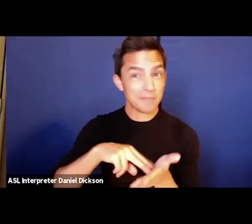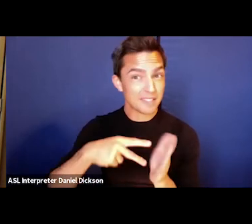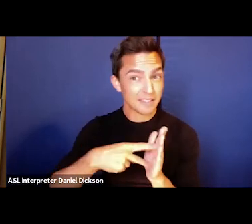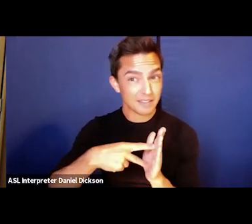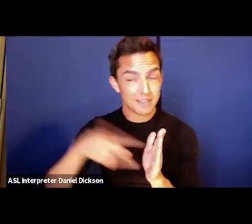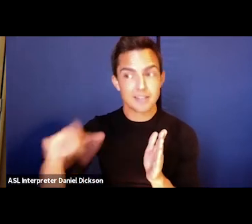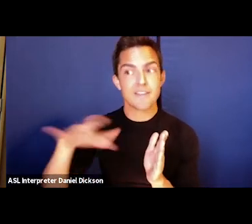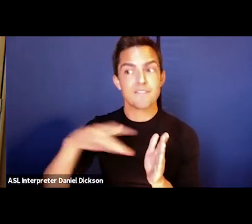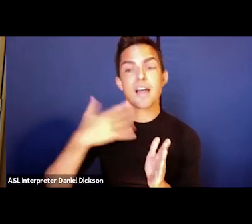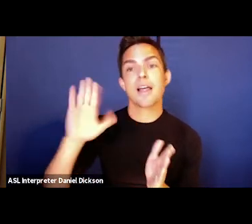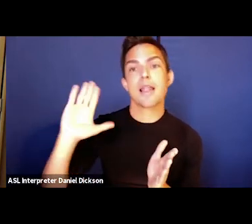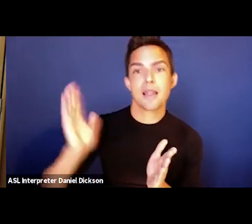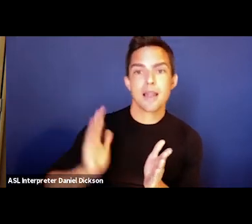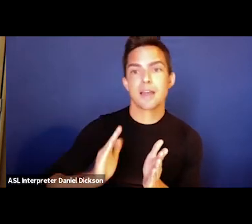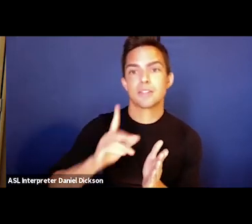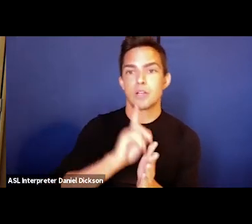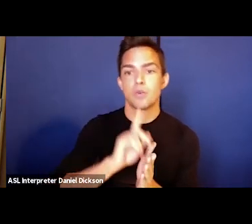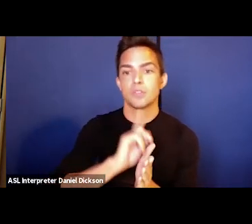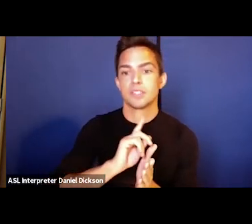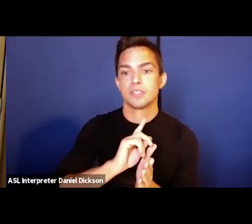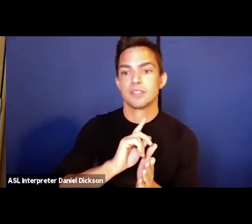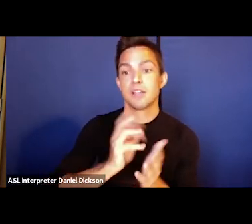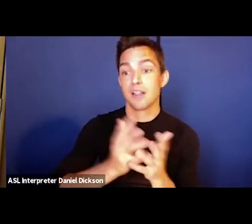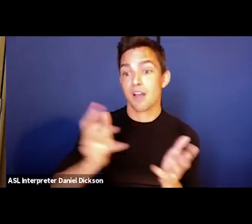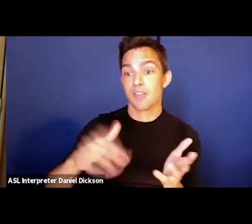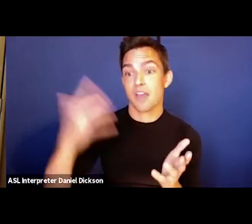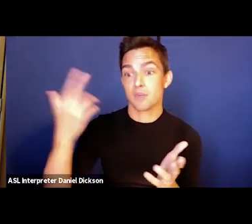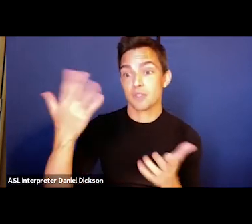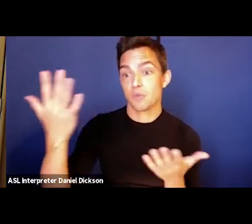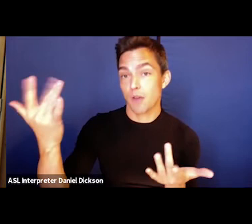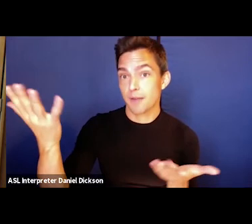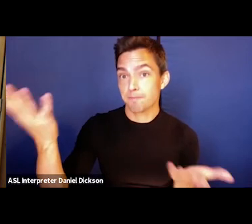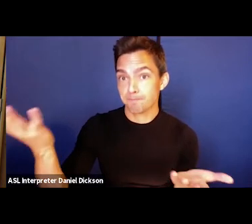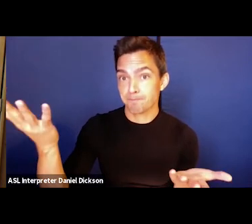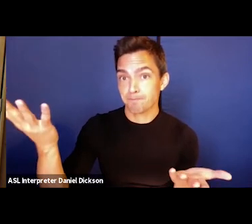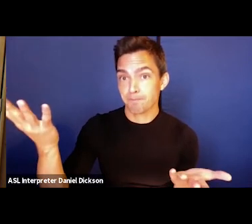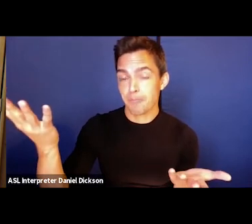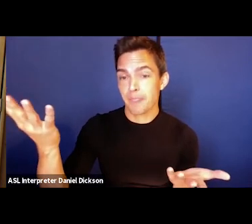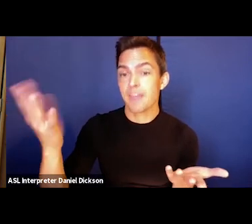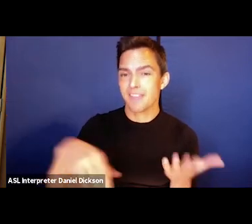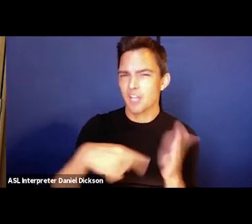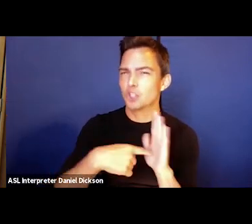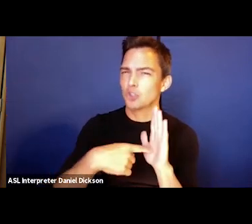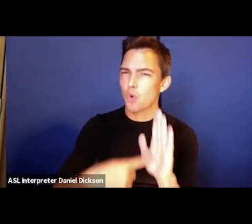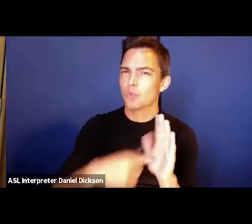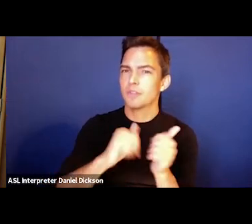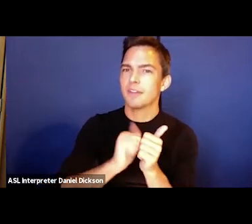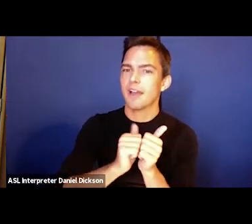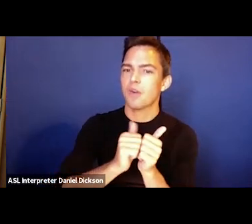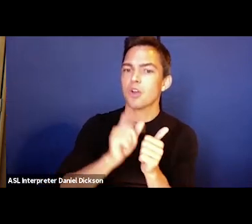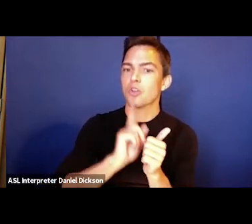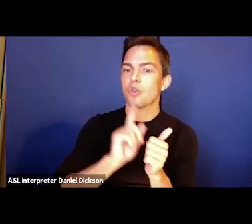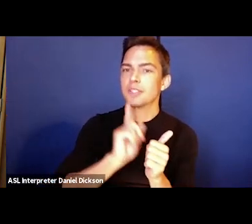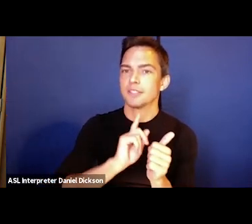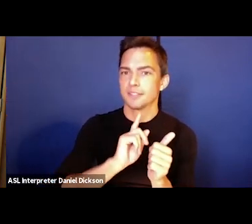less lonely and a lot of that really i think highlights how its loneliness is a very